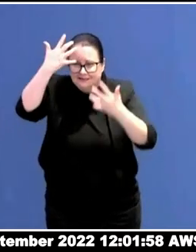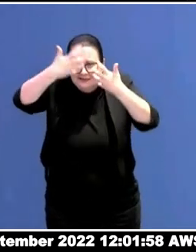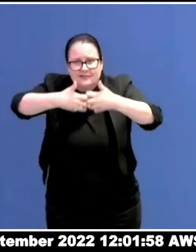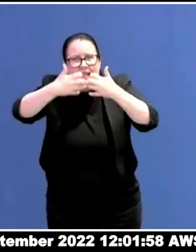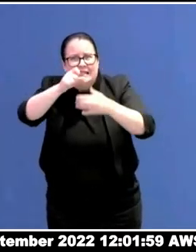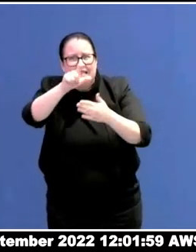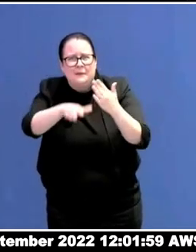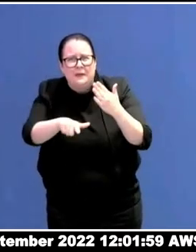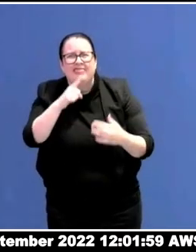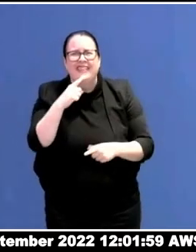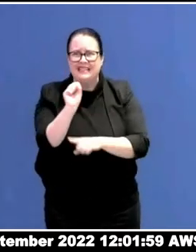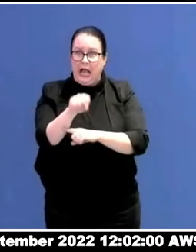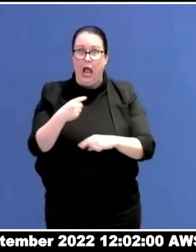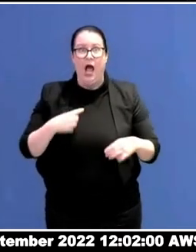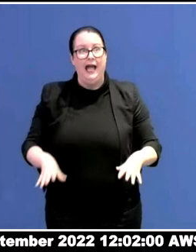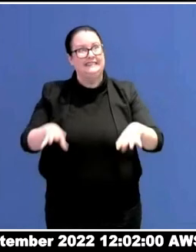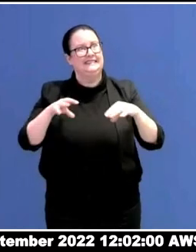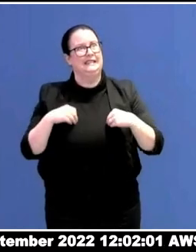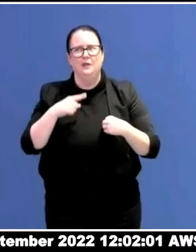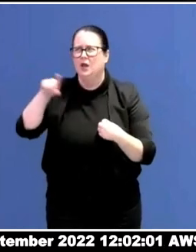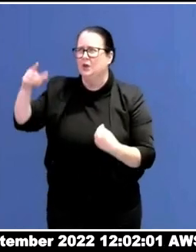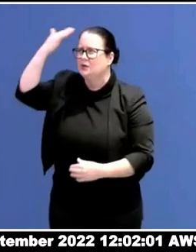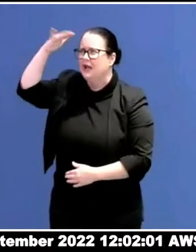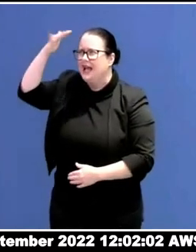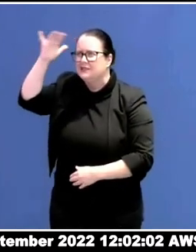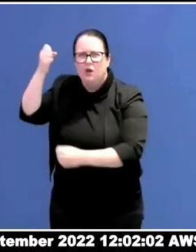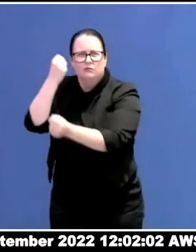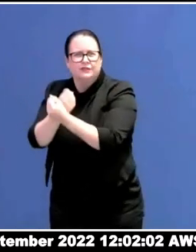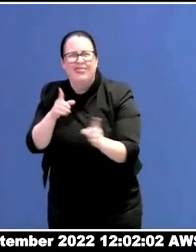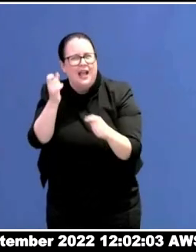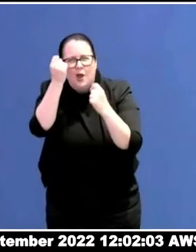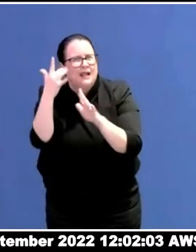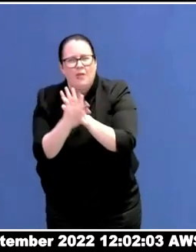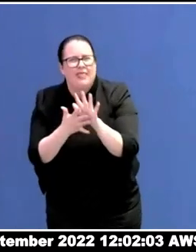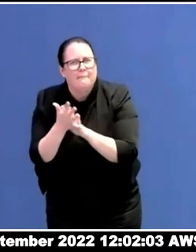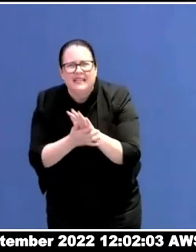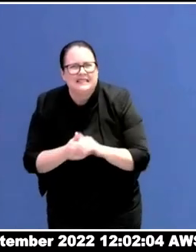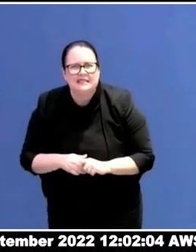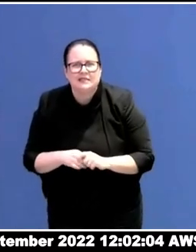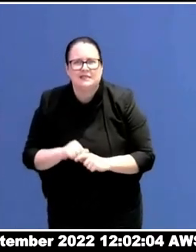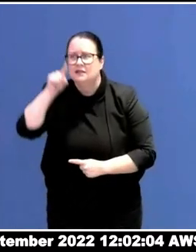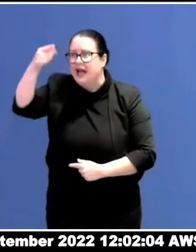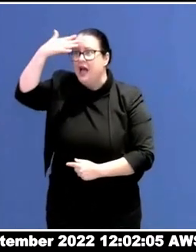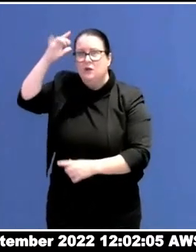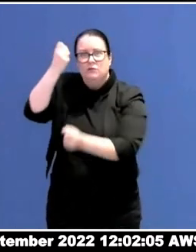making decisions to go across to a place where there is lack of support, lack of